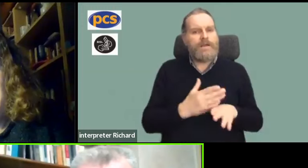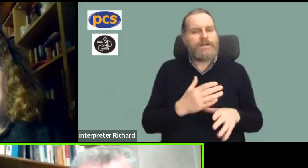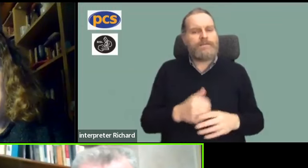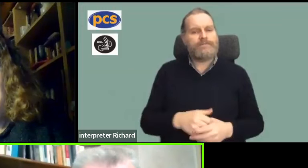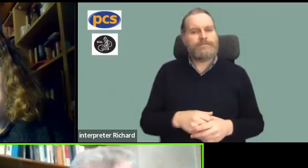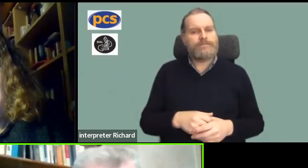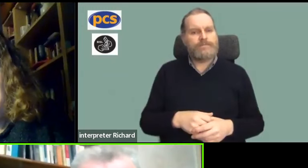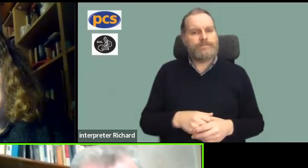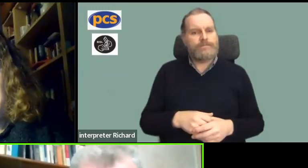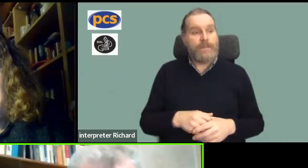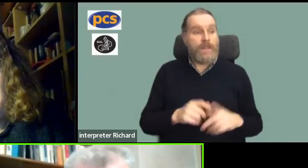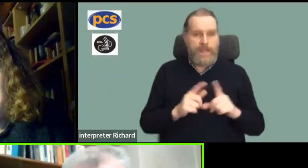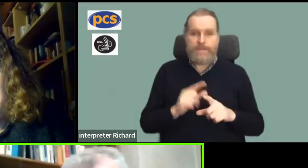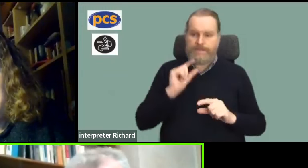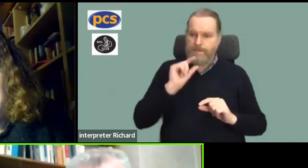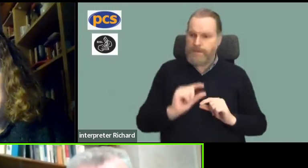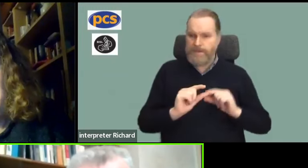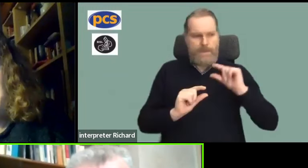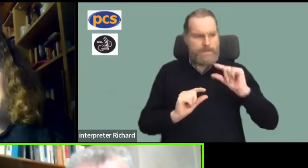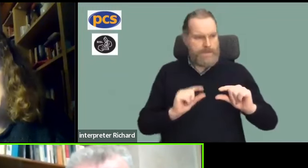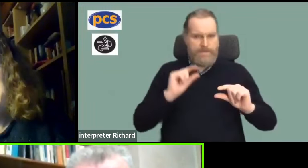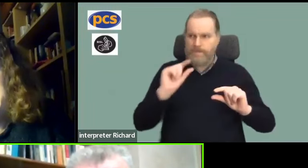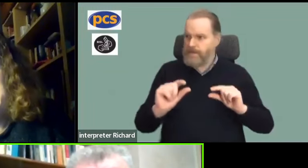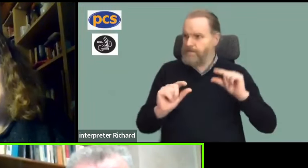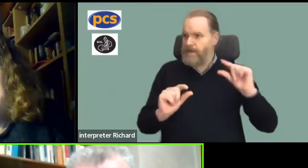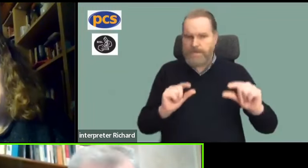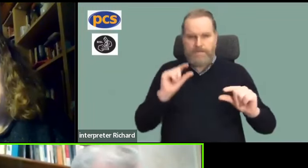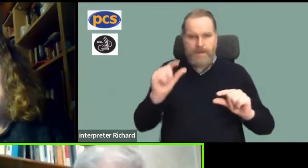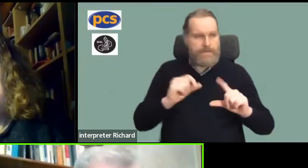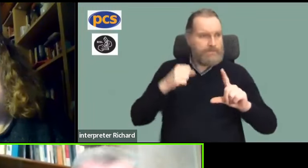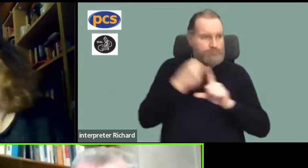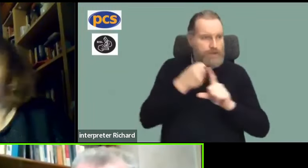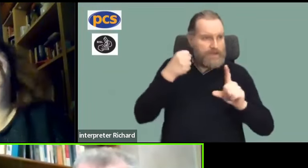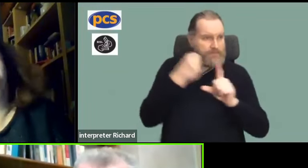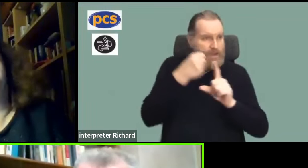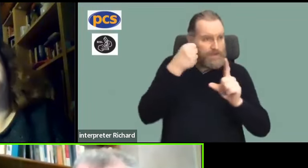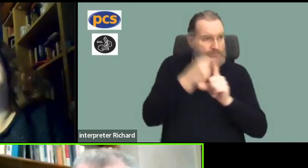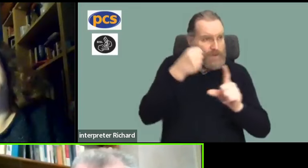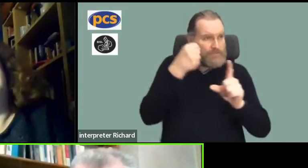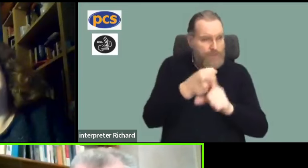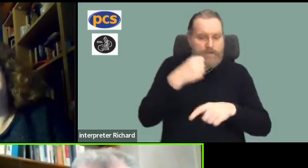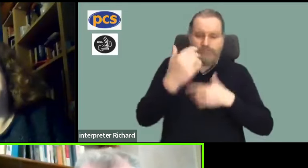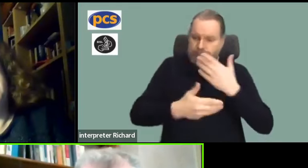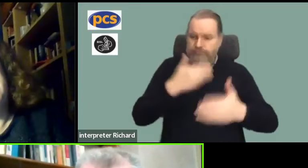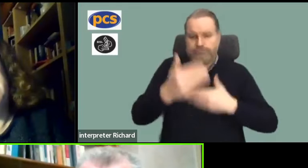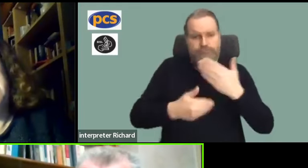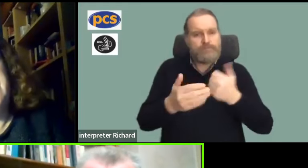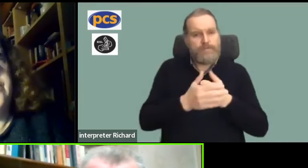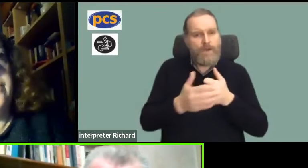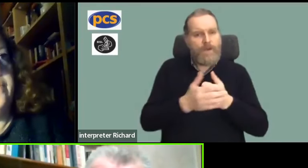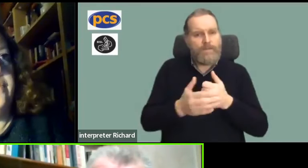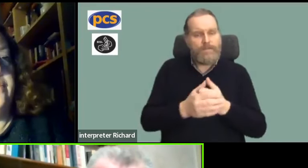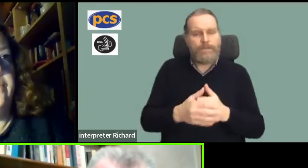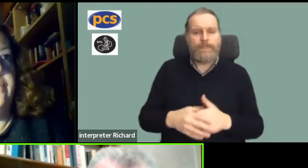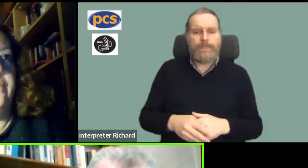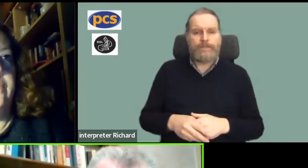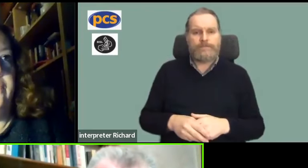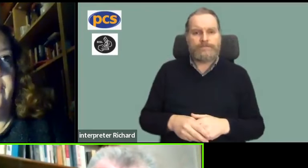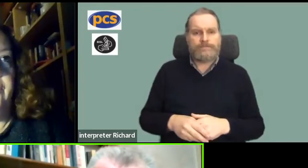over the 6 month period. And again, you know, if it comes back to this is the route we have to go down, and that is a route that we would go consider going down. But that's where we down, but that's where we are e at this particular point